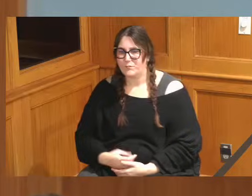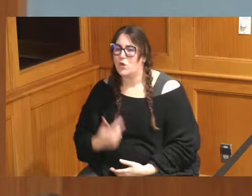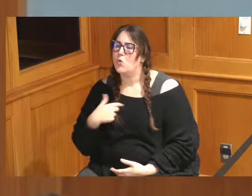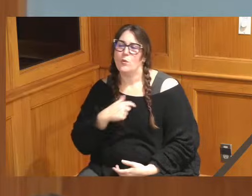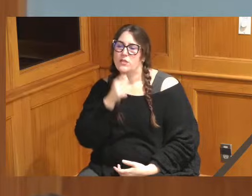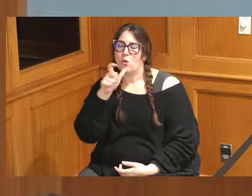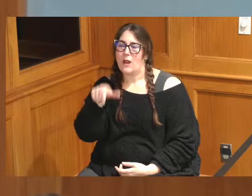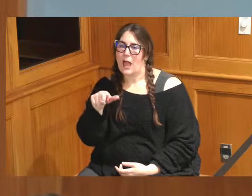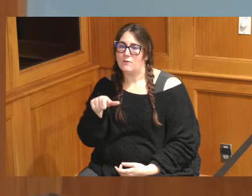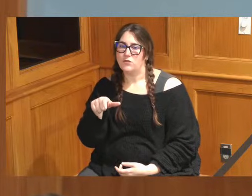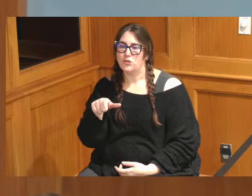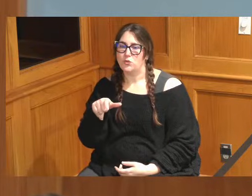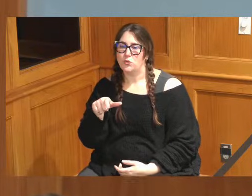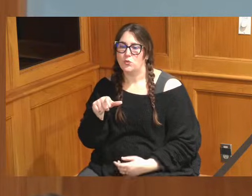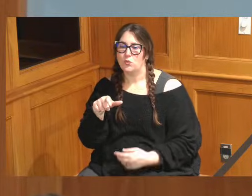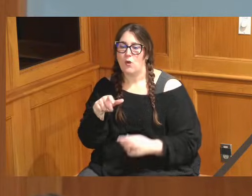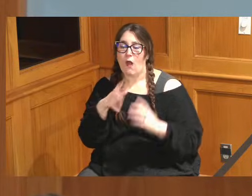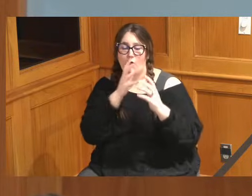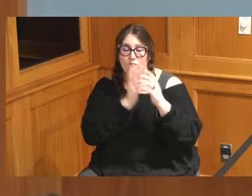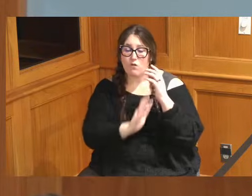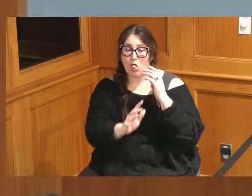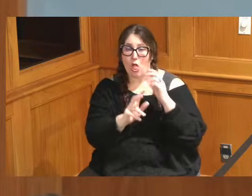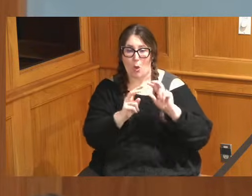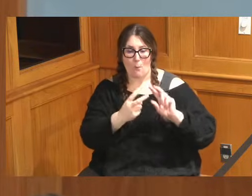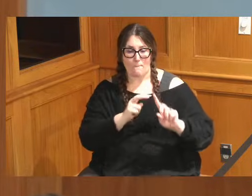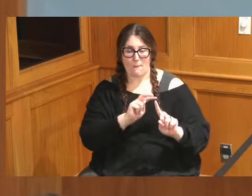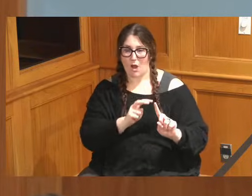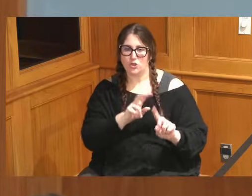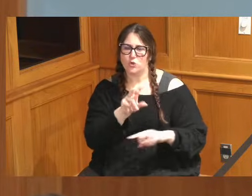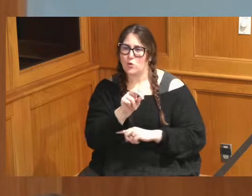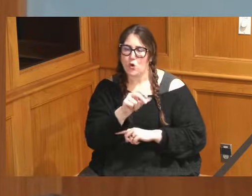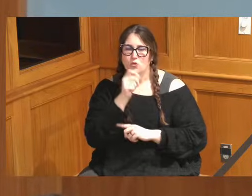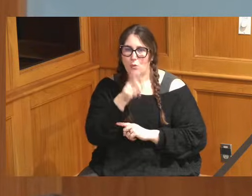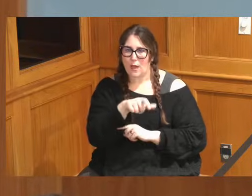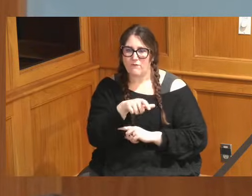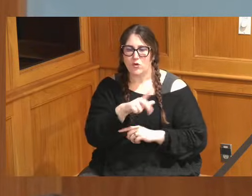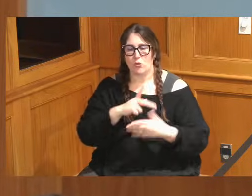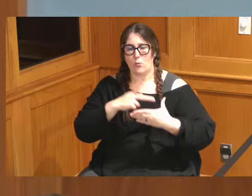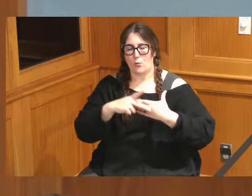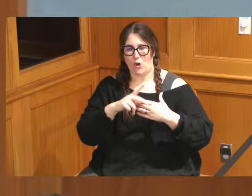back and flow monitor. Okay. the way the program is set up and there a lot of research and studies